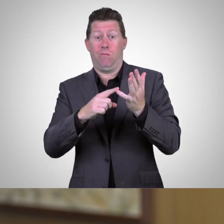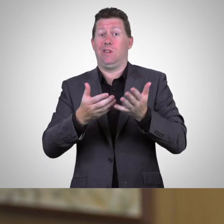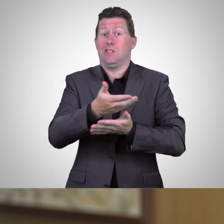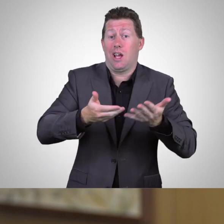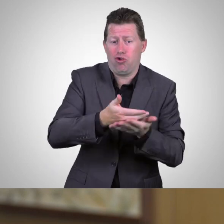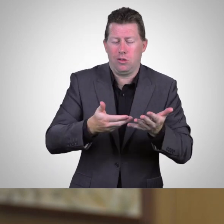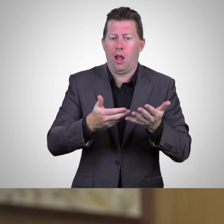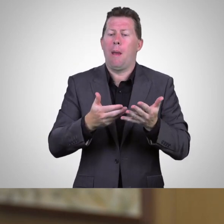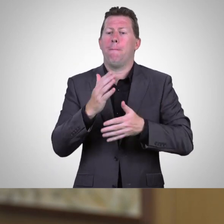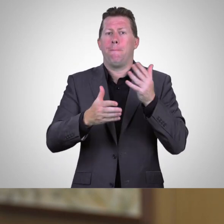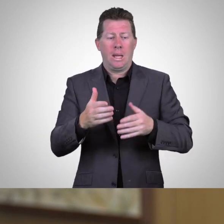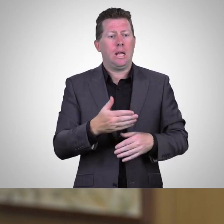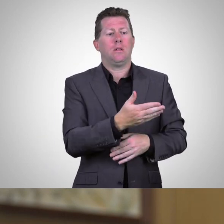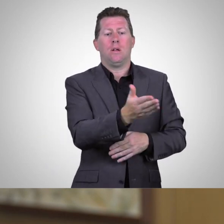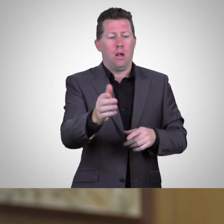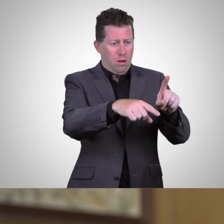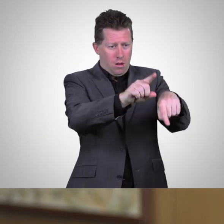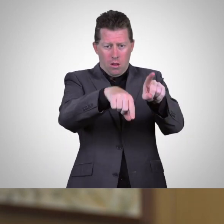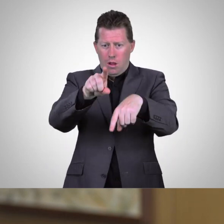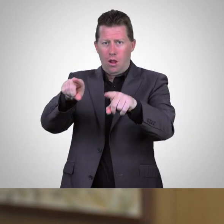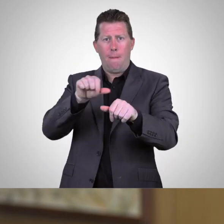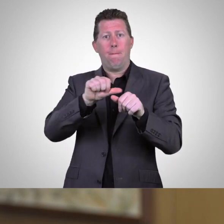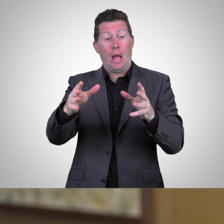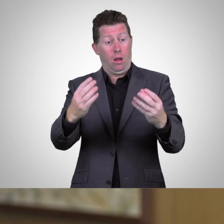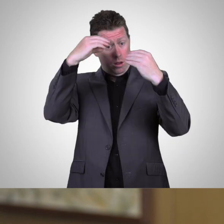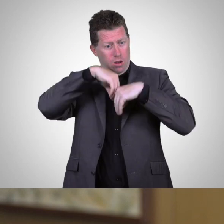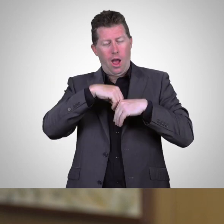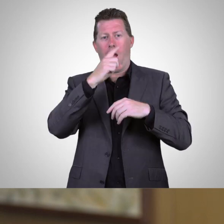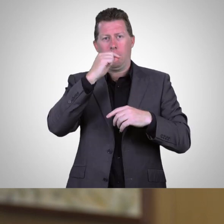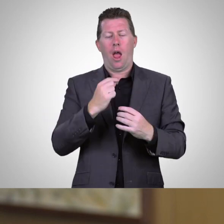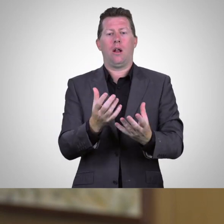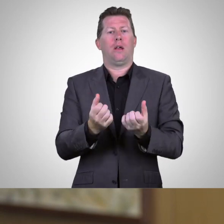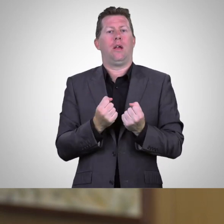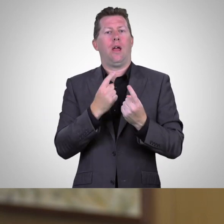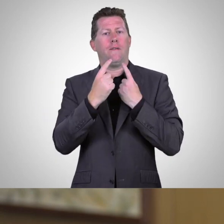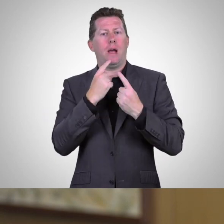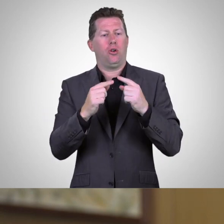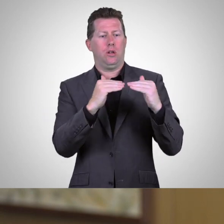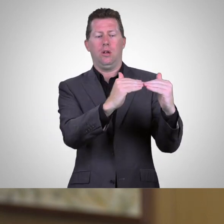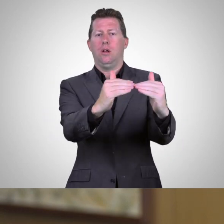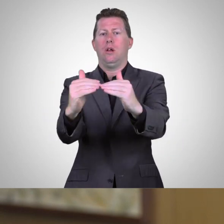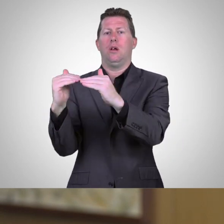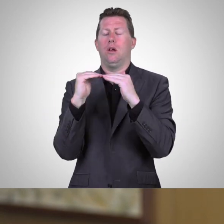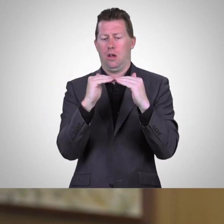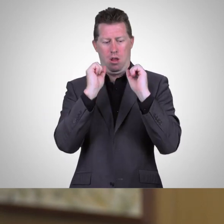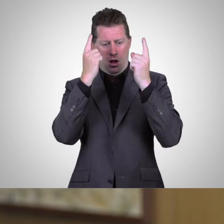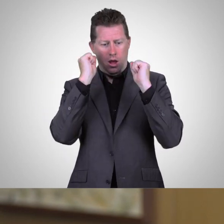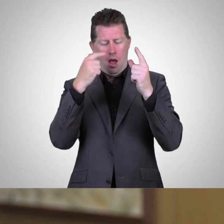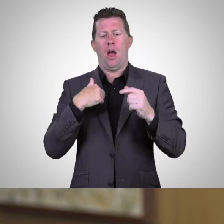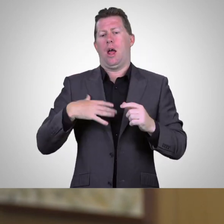and this ensures that all students will be able to process and understand what's required of them